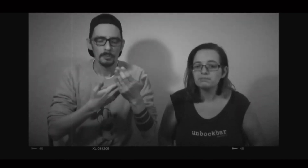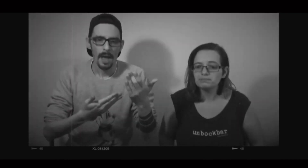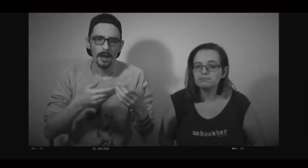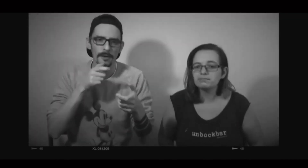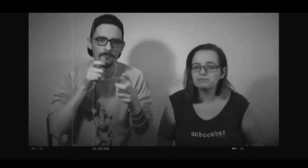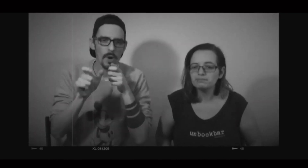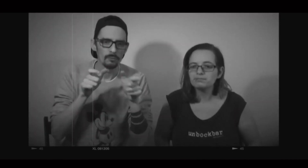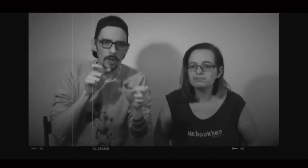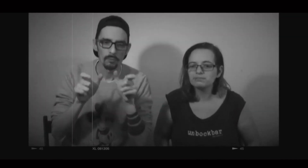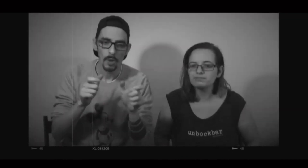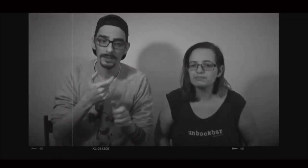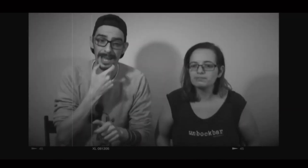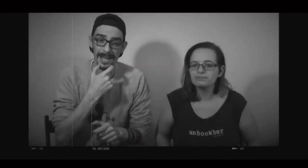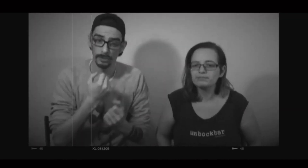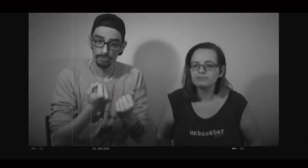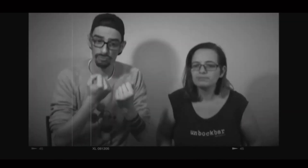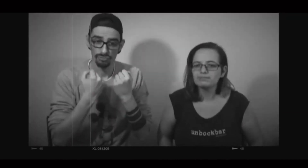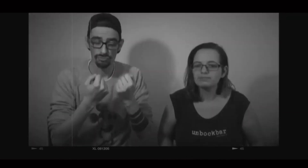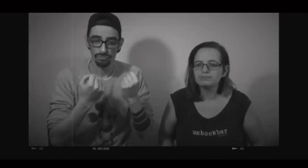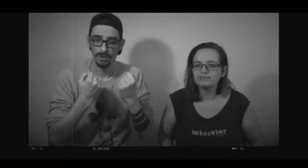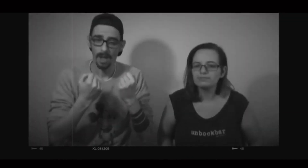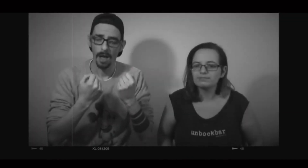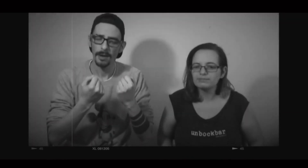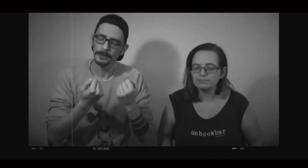His expression uses strong language in English.